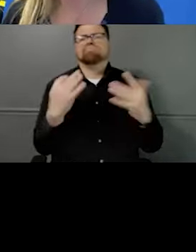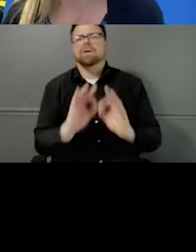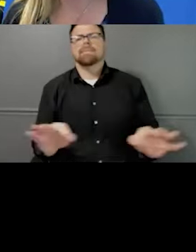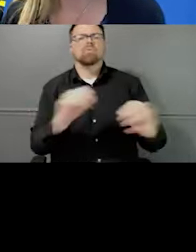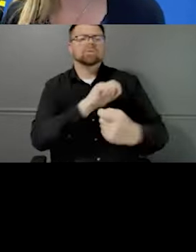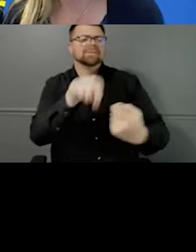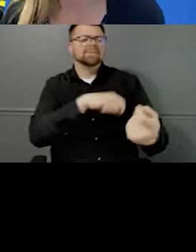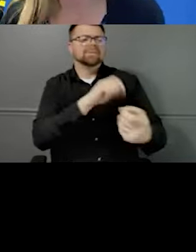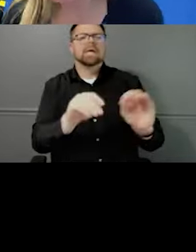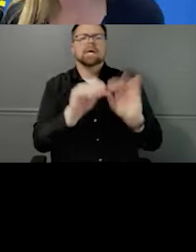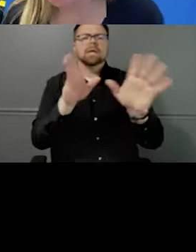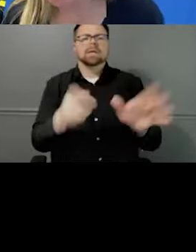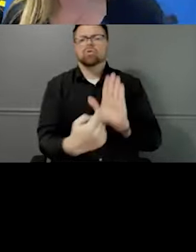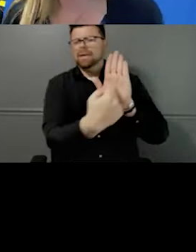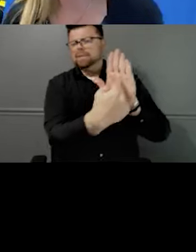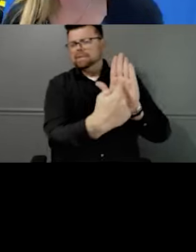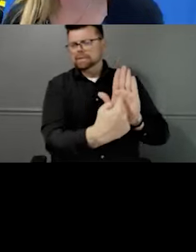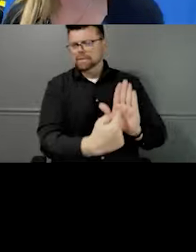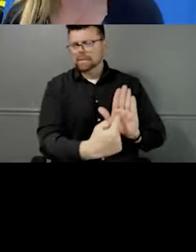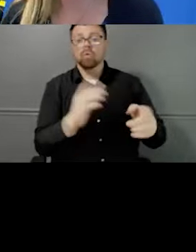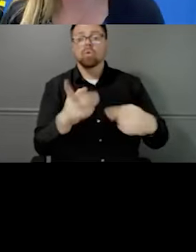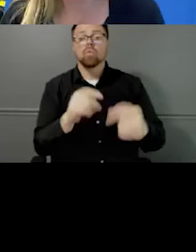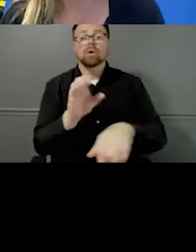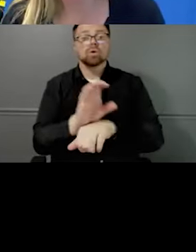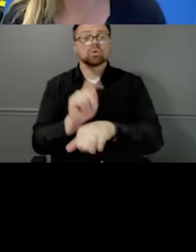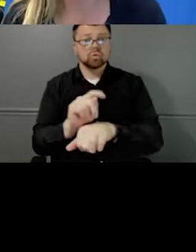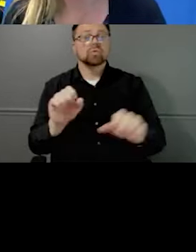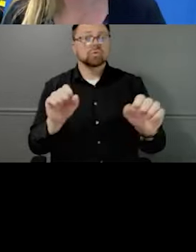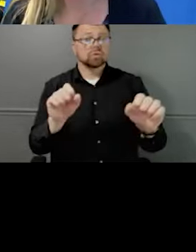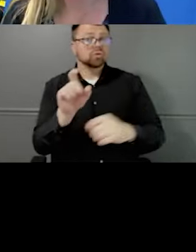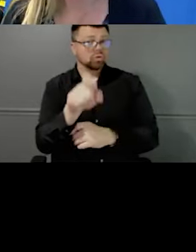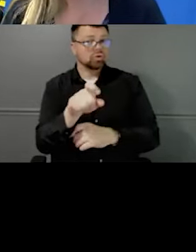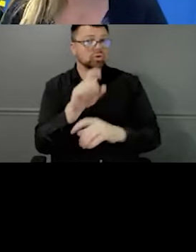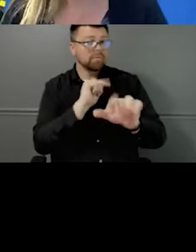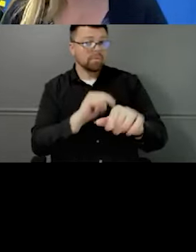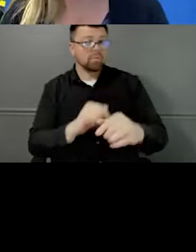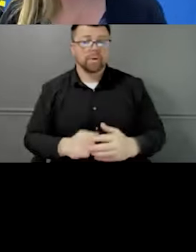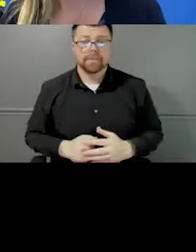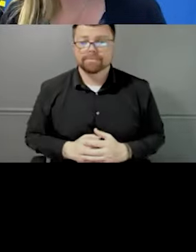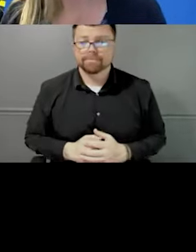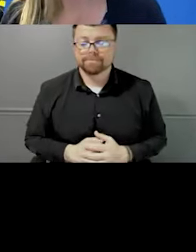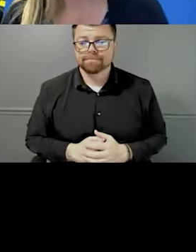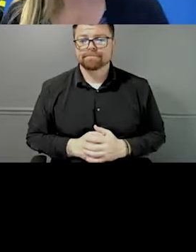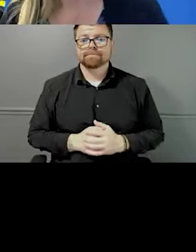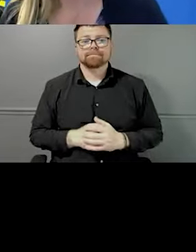examples on when consulting should actually be reported. Next slide, please.